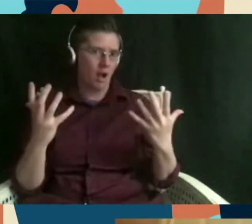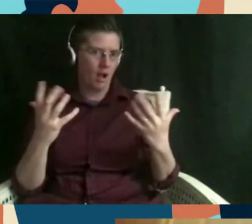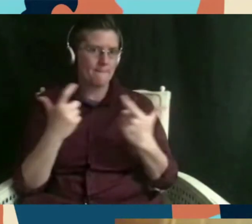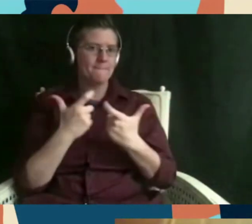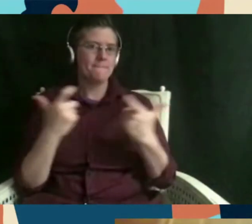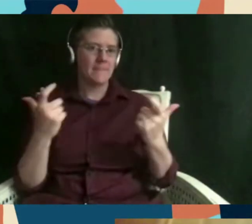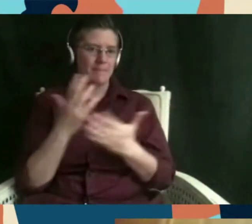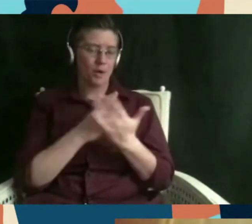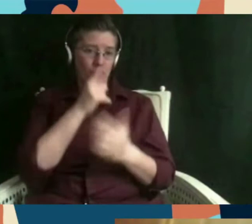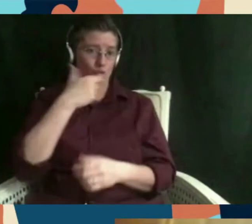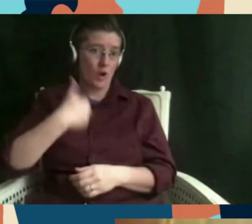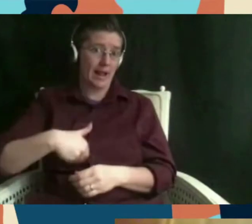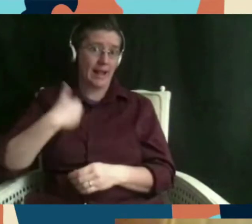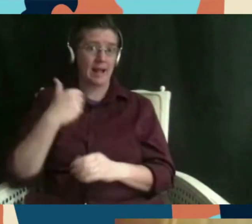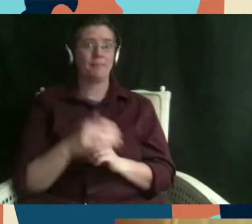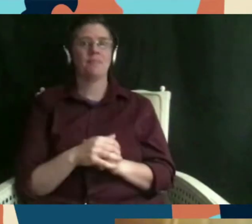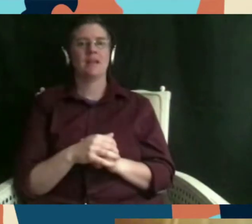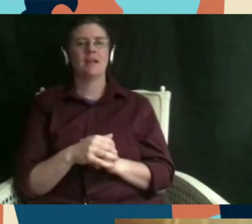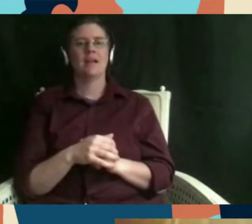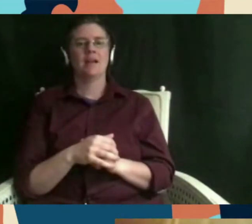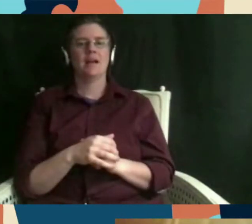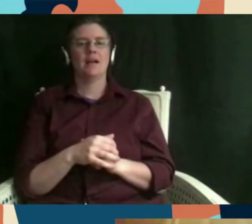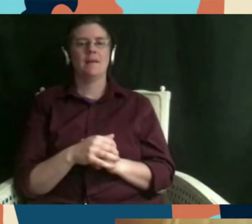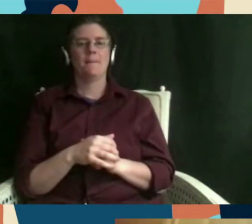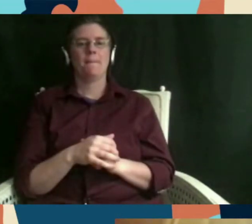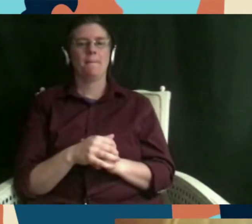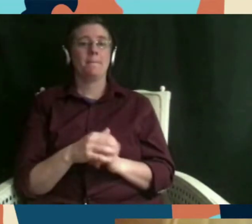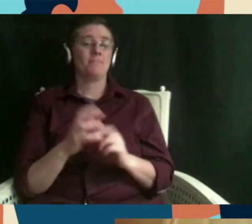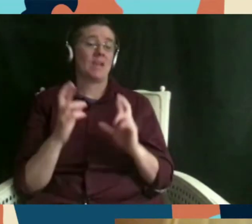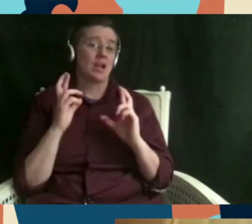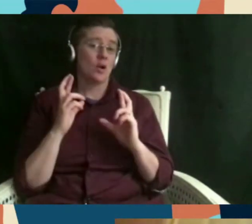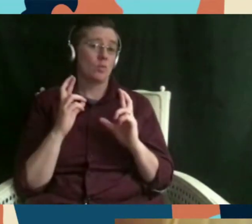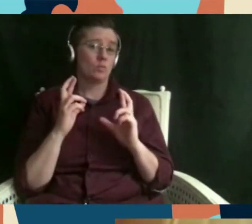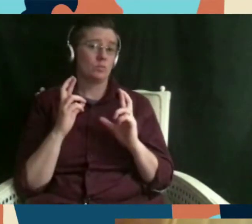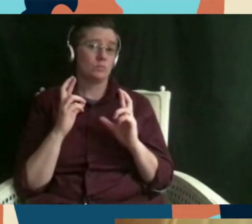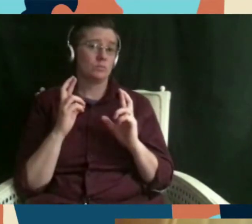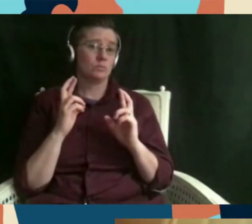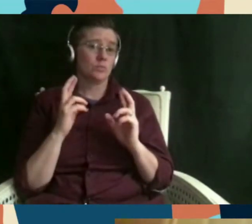i hope one day i'll get to the place where i can wear typically feminine clothing in public again